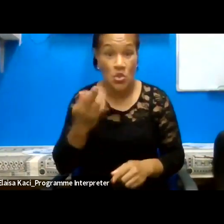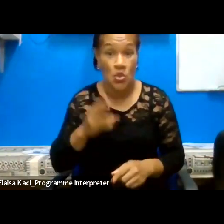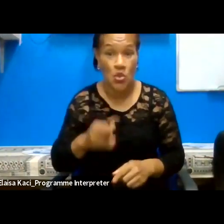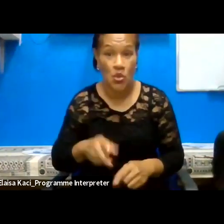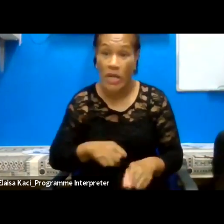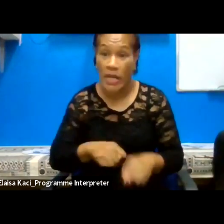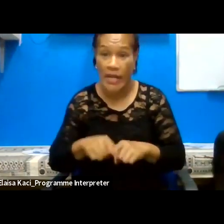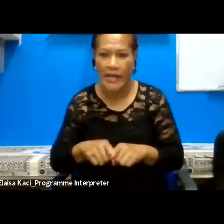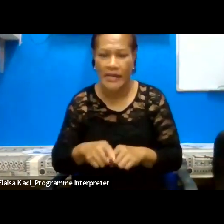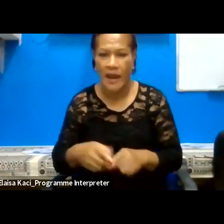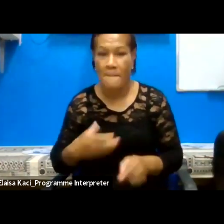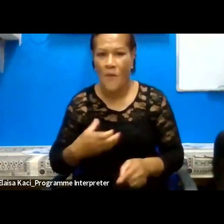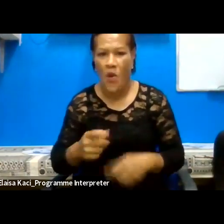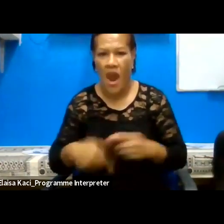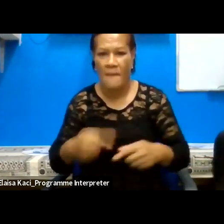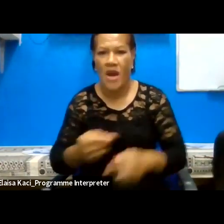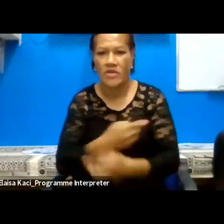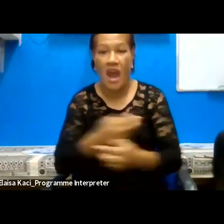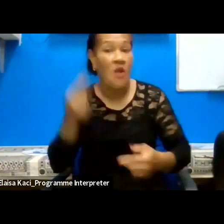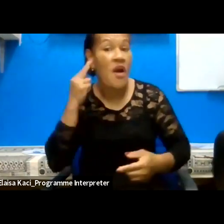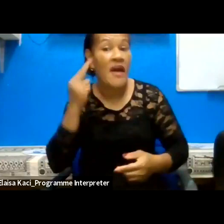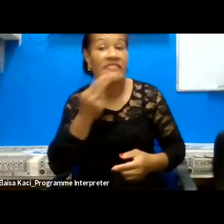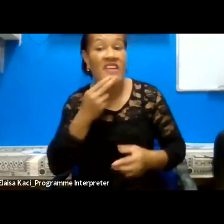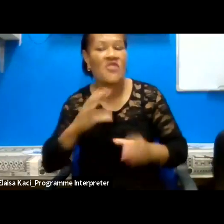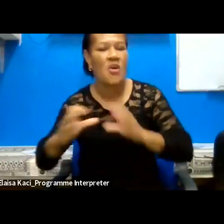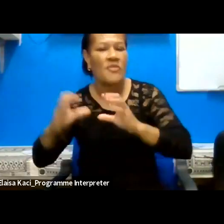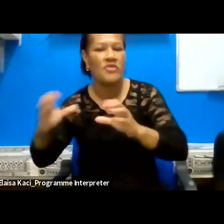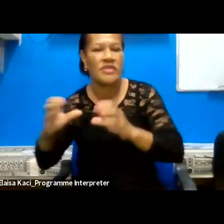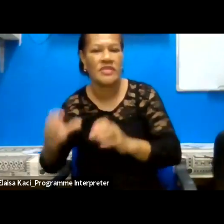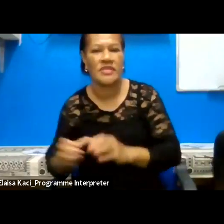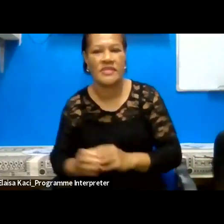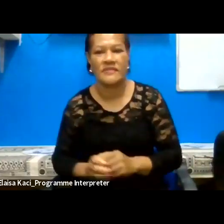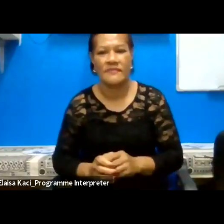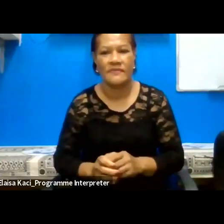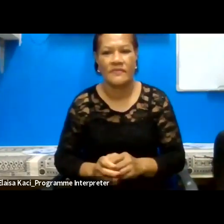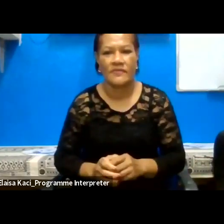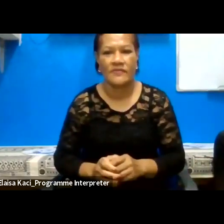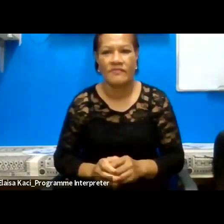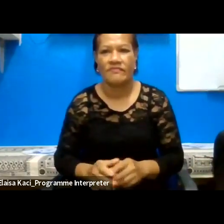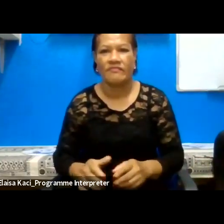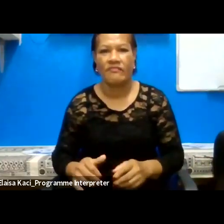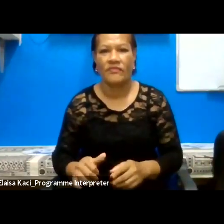advocate this uh sign language day and sign language to all